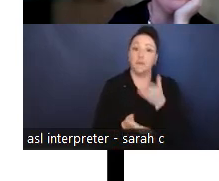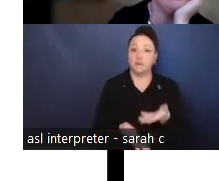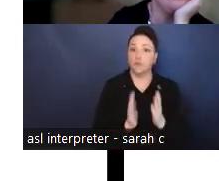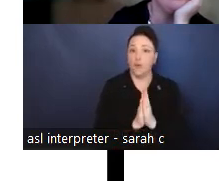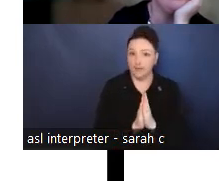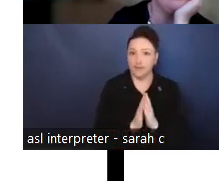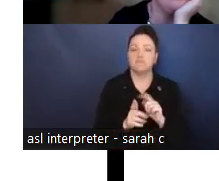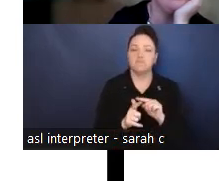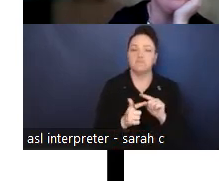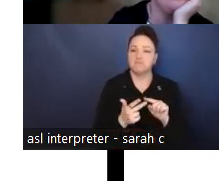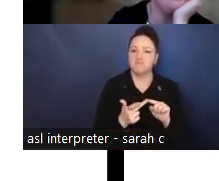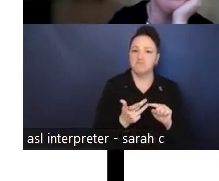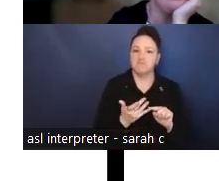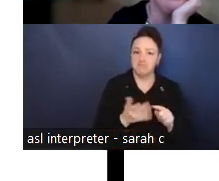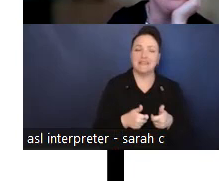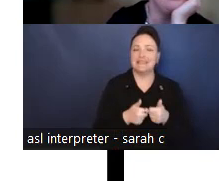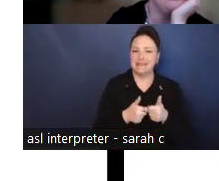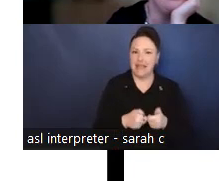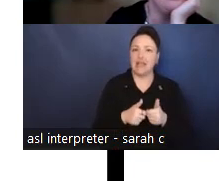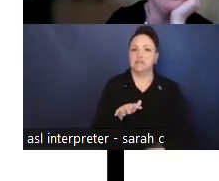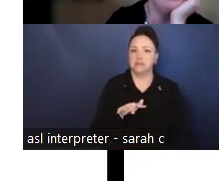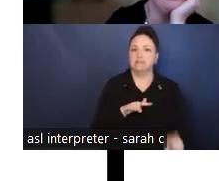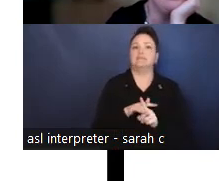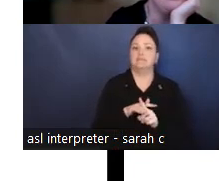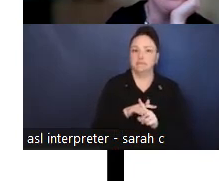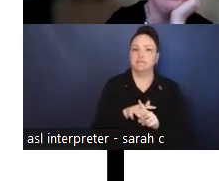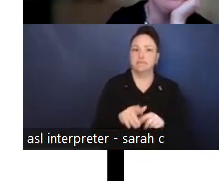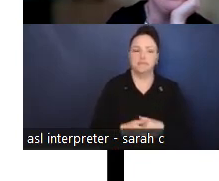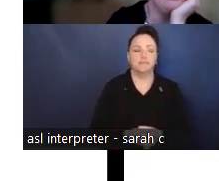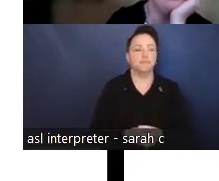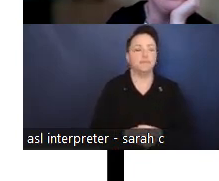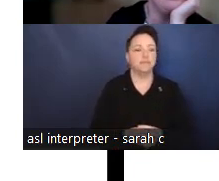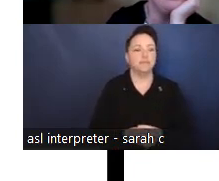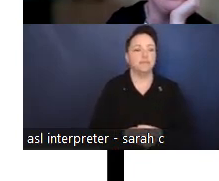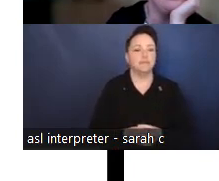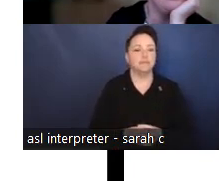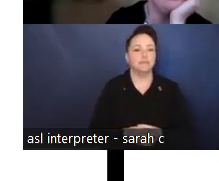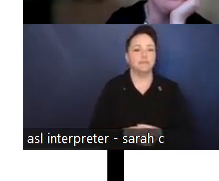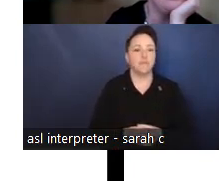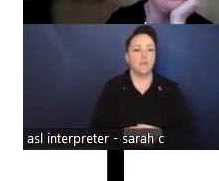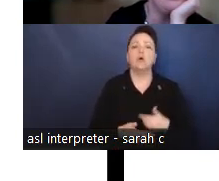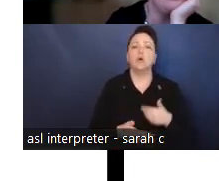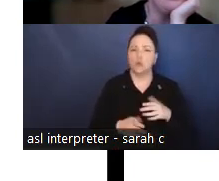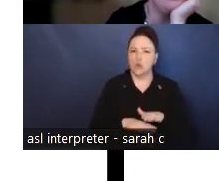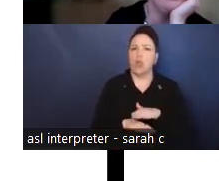It's slowly coming in. But hopefully your clients that you work with will take a look.